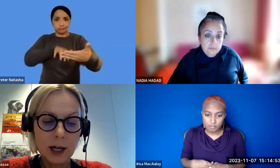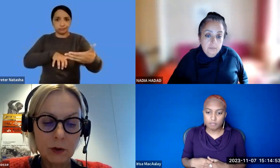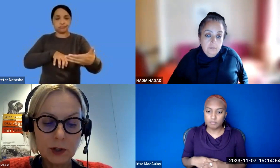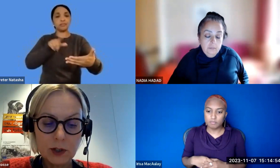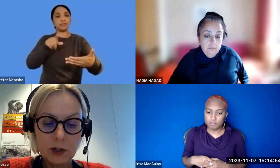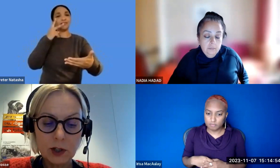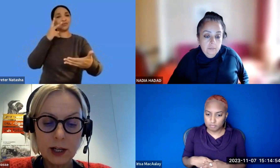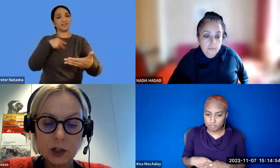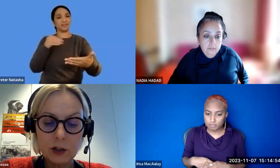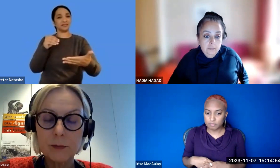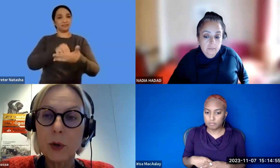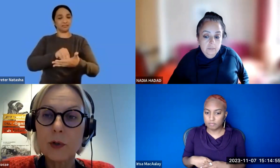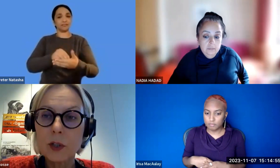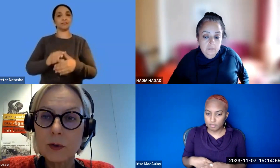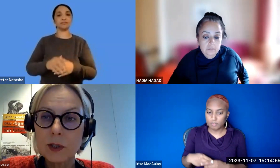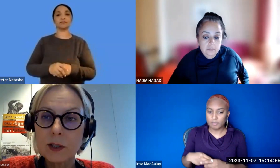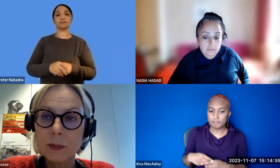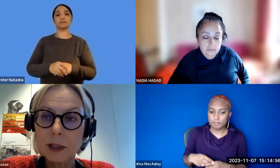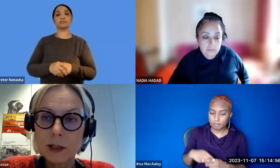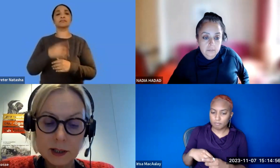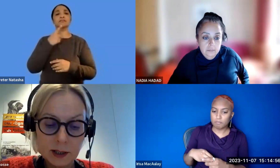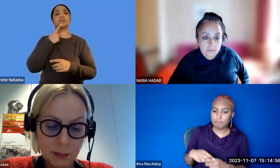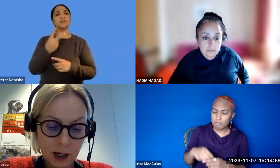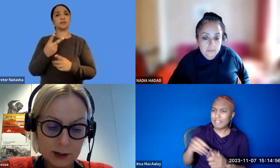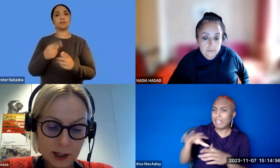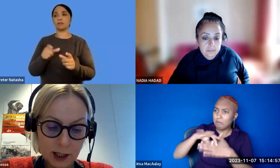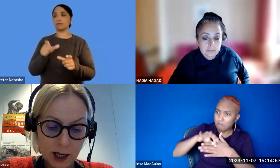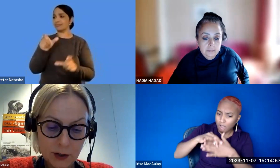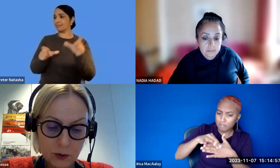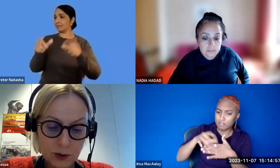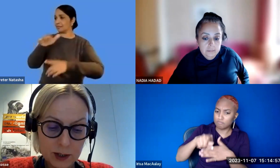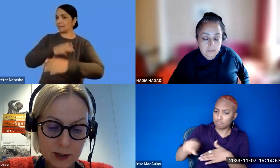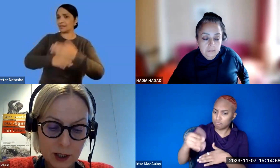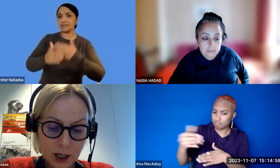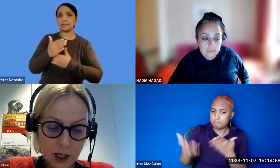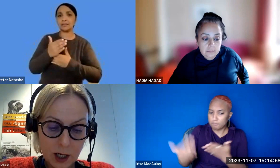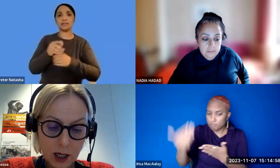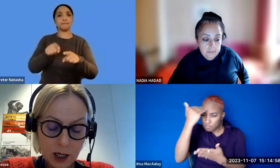what is the situation of Persons with Disabilities in partner countries.